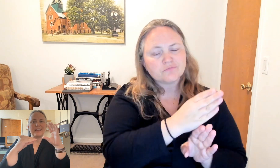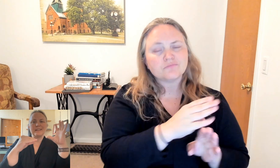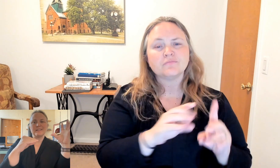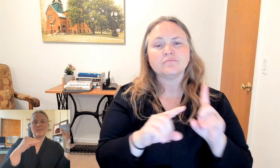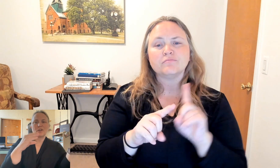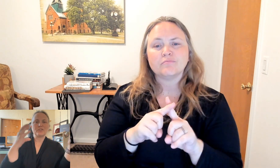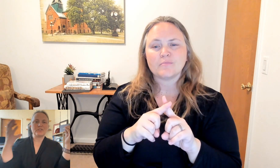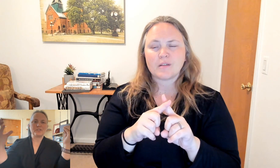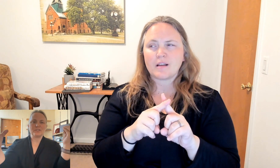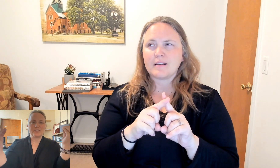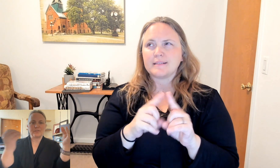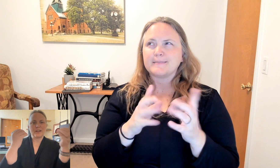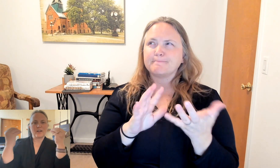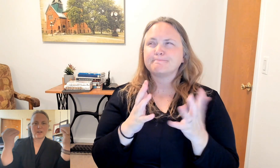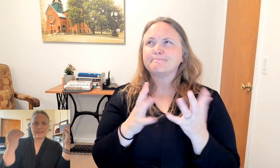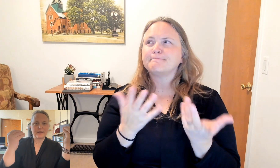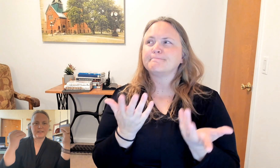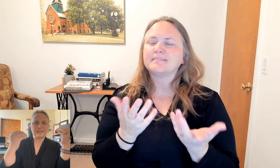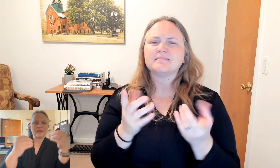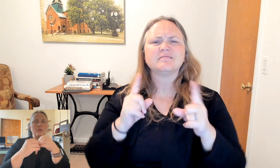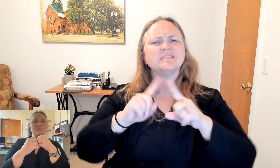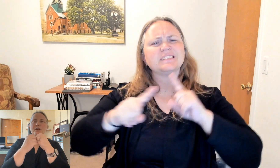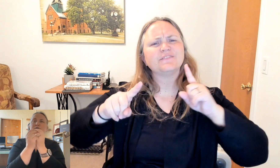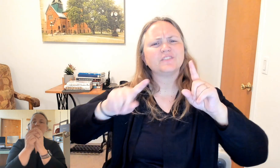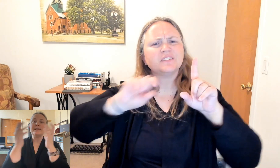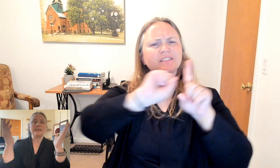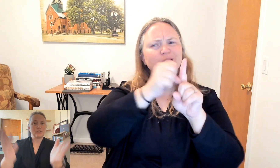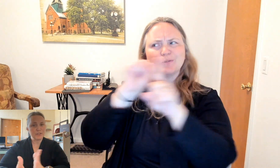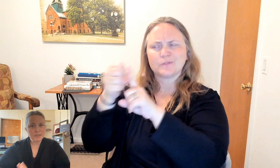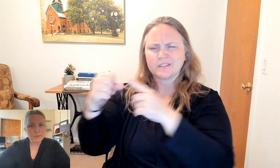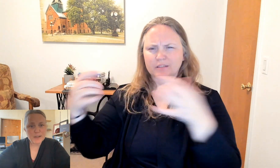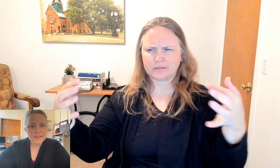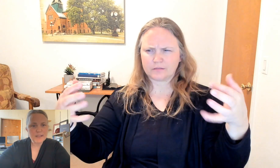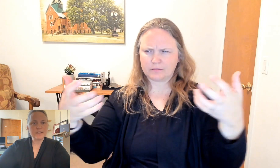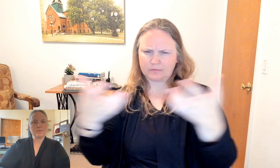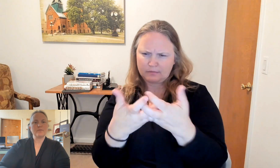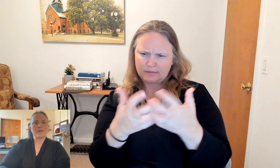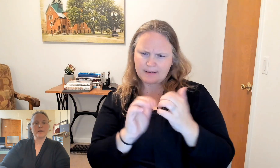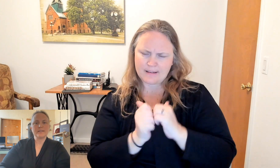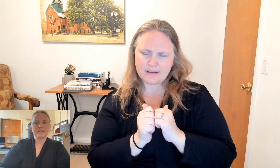in large, different contexts. So generally, interdisciplinary studies would fall into this category.